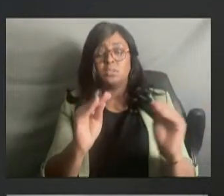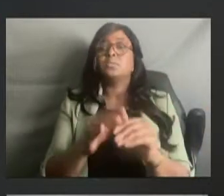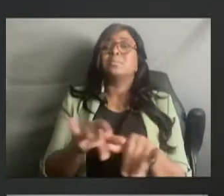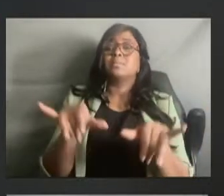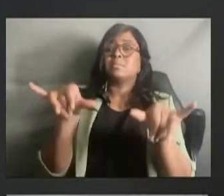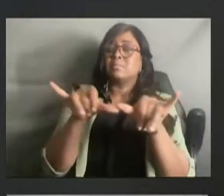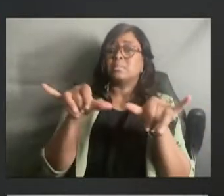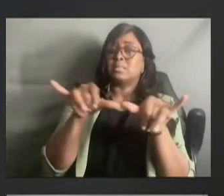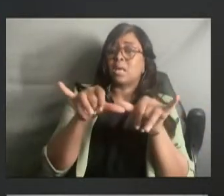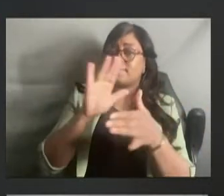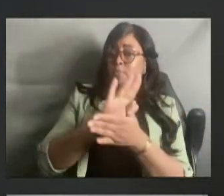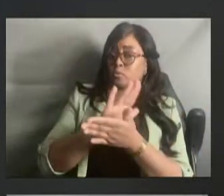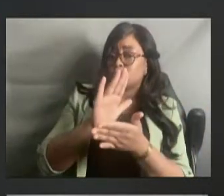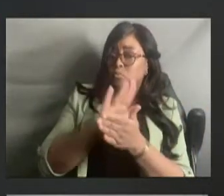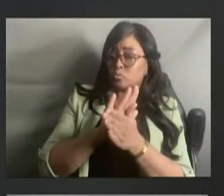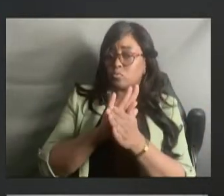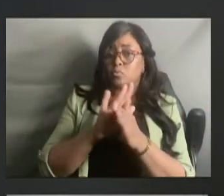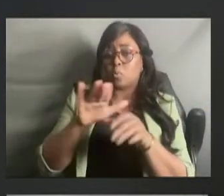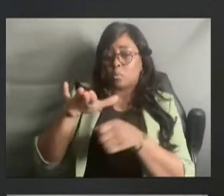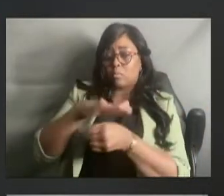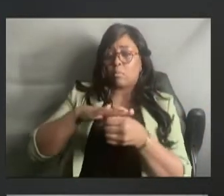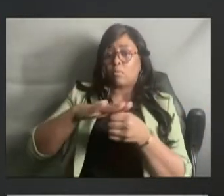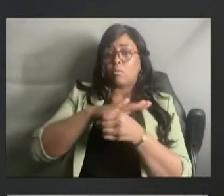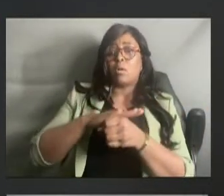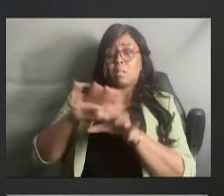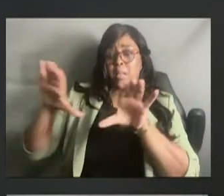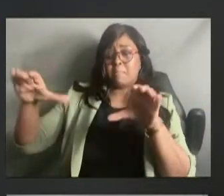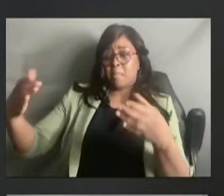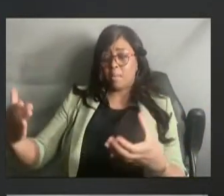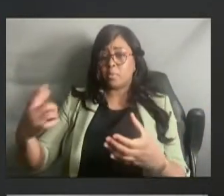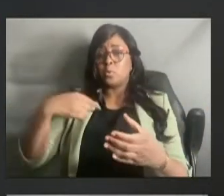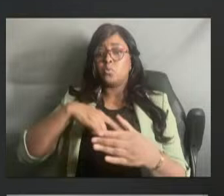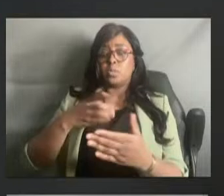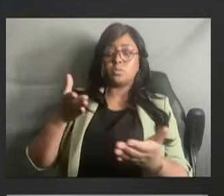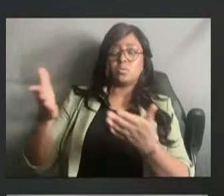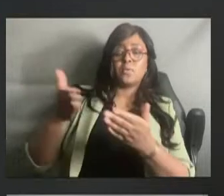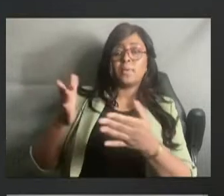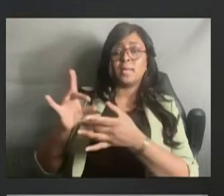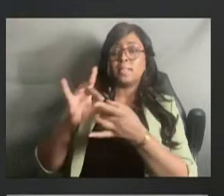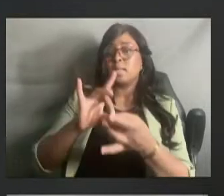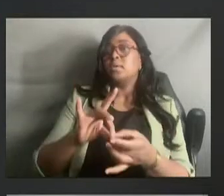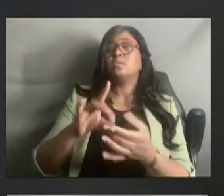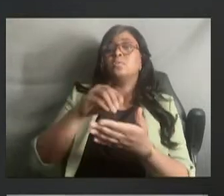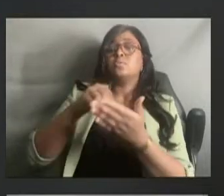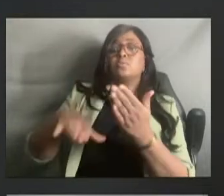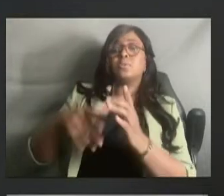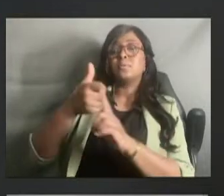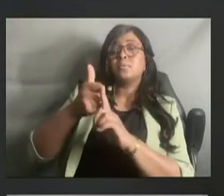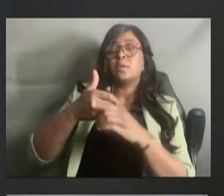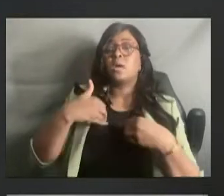are things like technology, how we teach, the size of our school